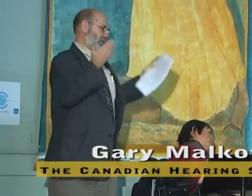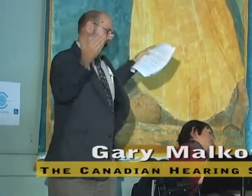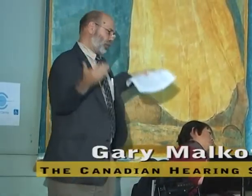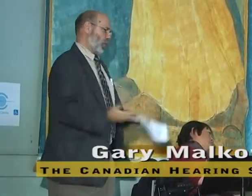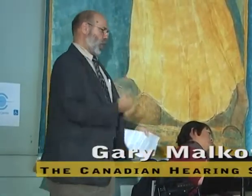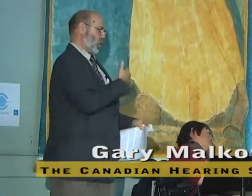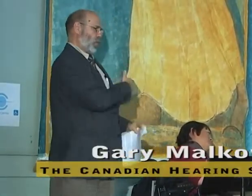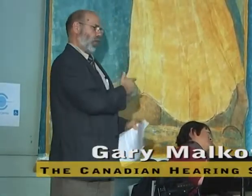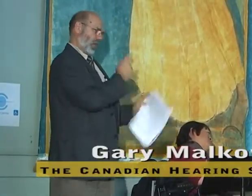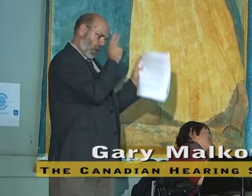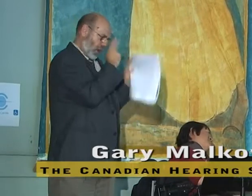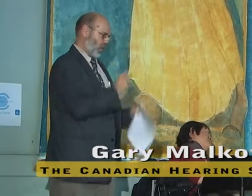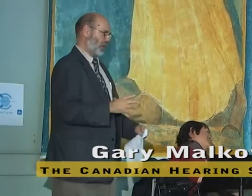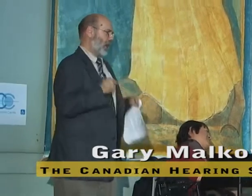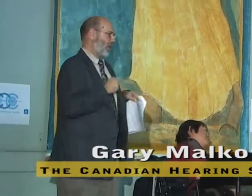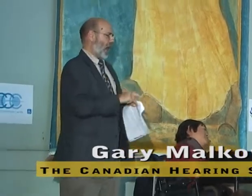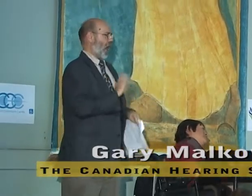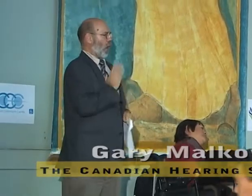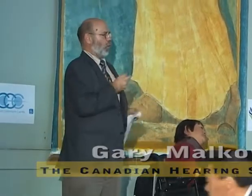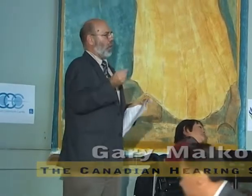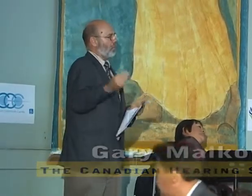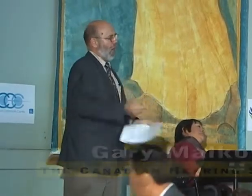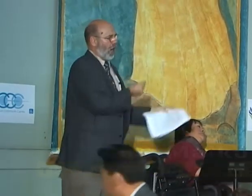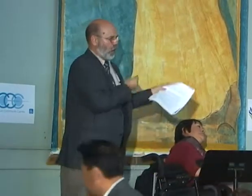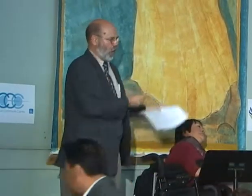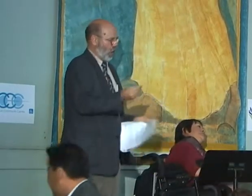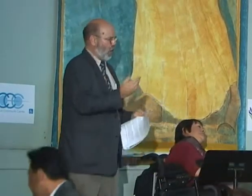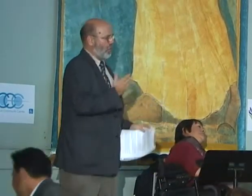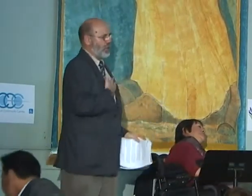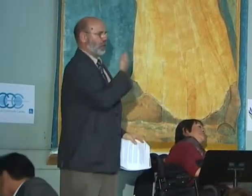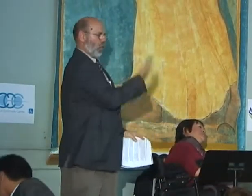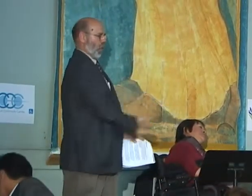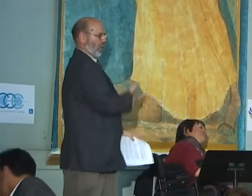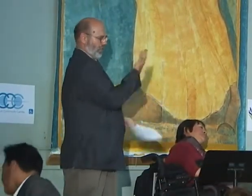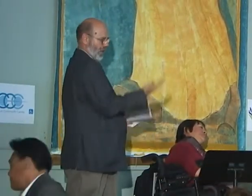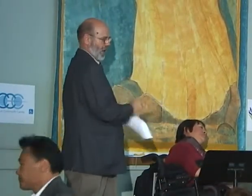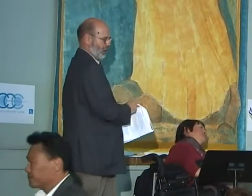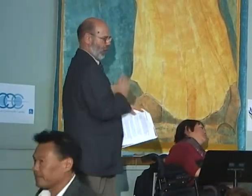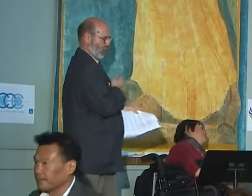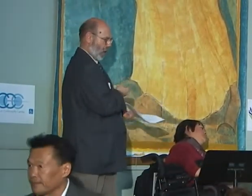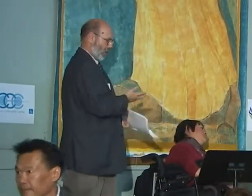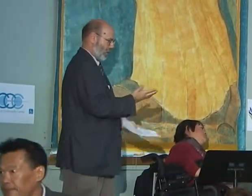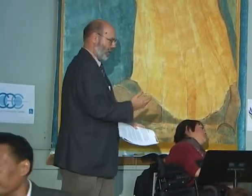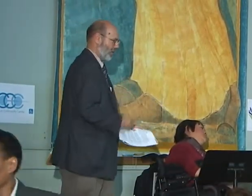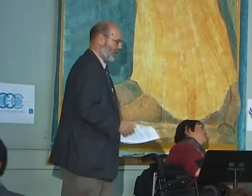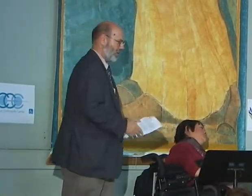um, but I will, ah, leave her to take the floor now and moderate, ah, talk with our mayoral candidates.